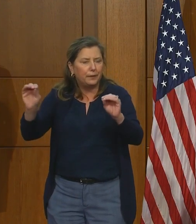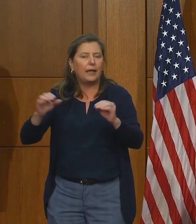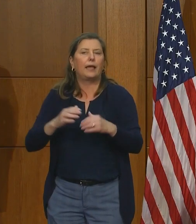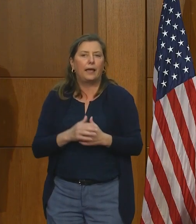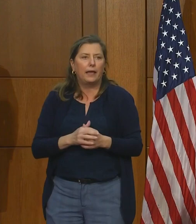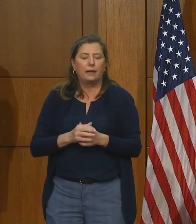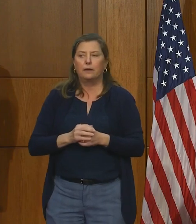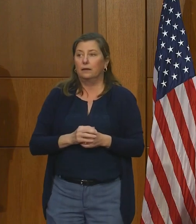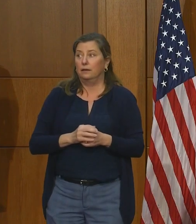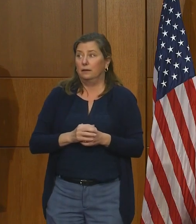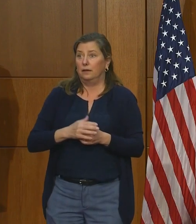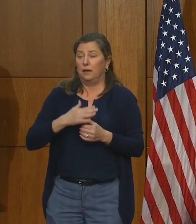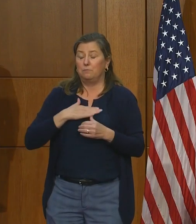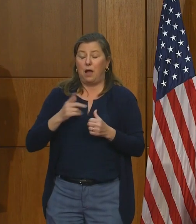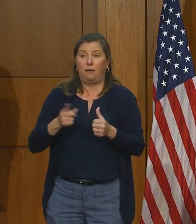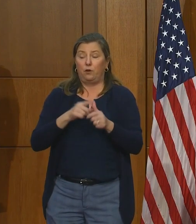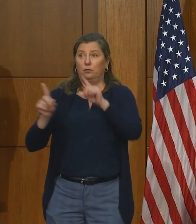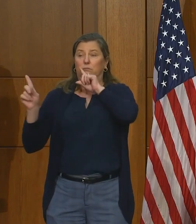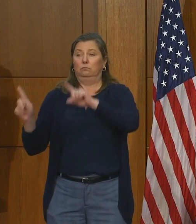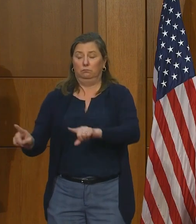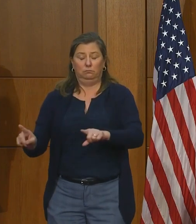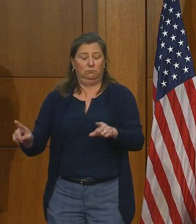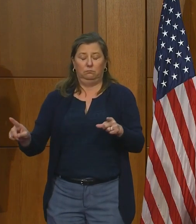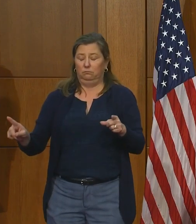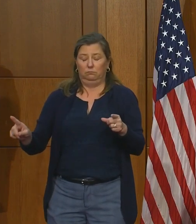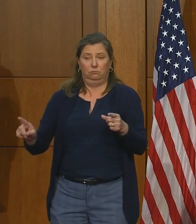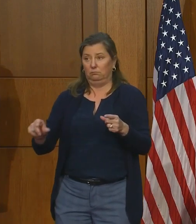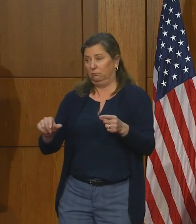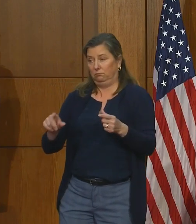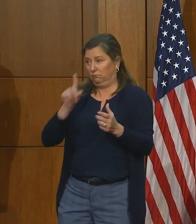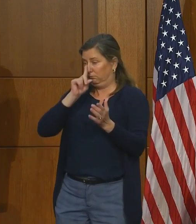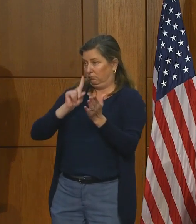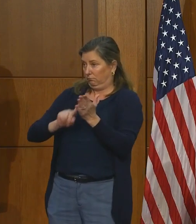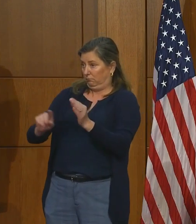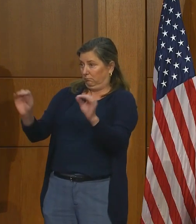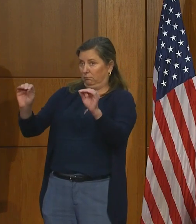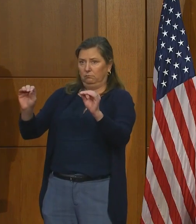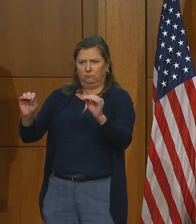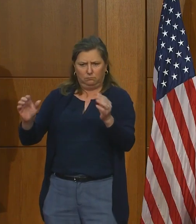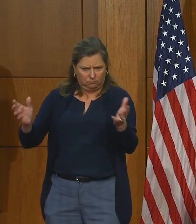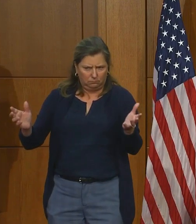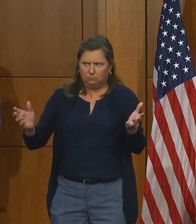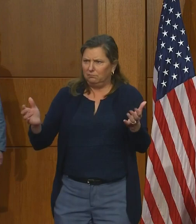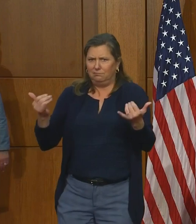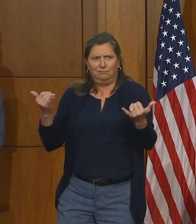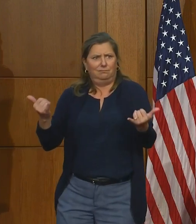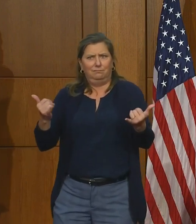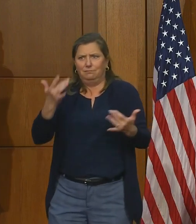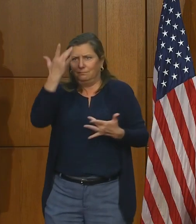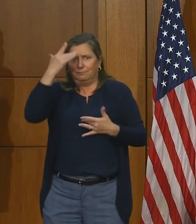PETERSBURG THAT WERE WITHOUT RUNNING WATER- AND MY- JERK